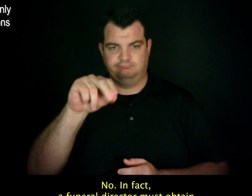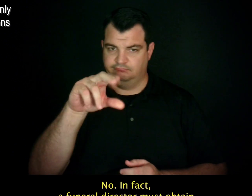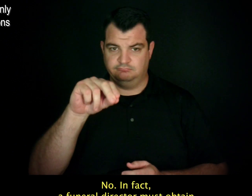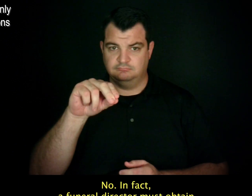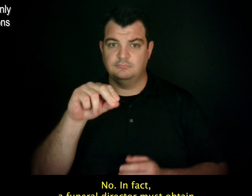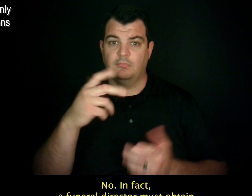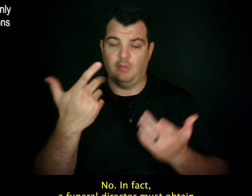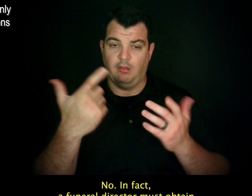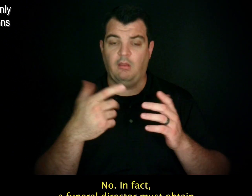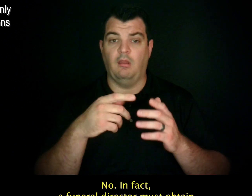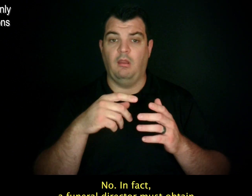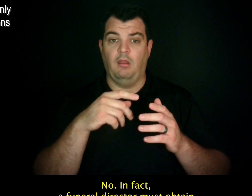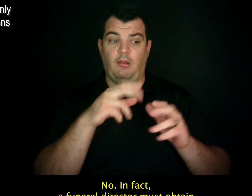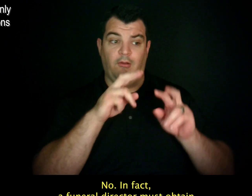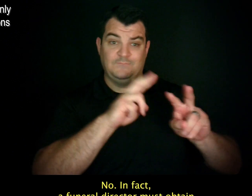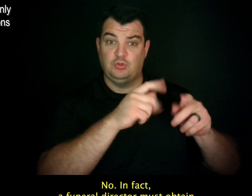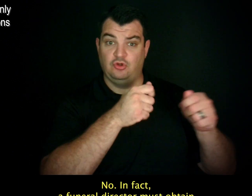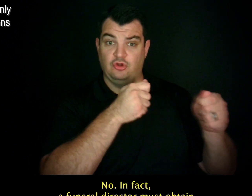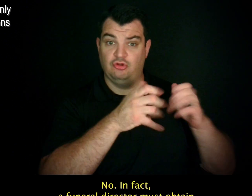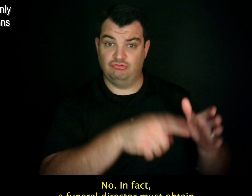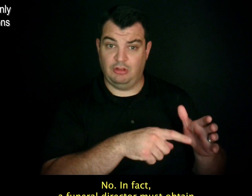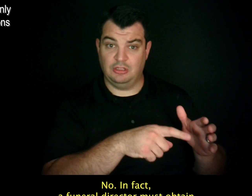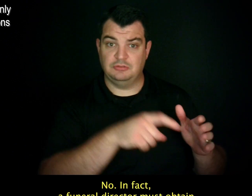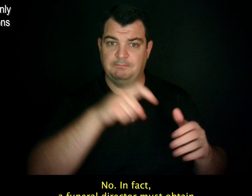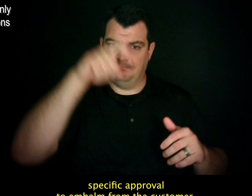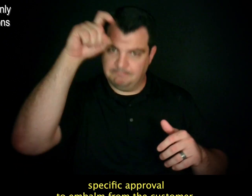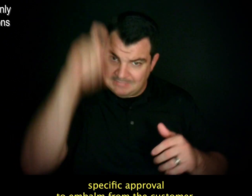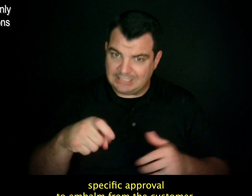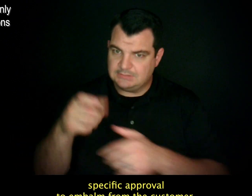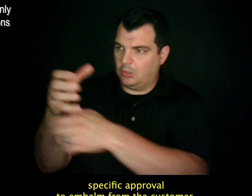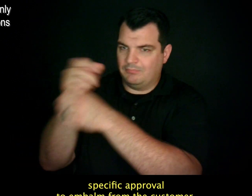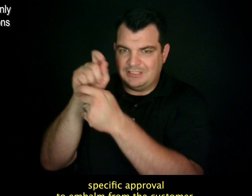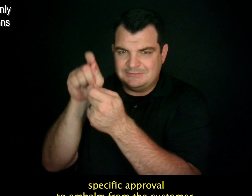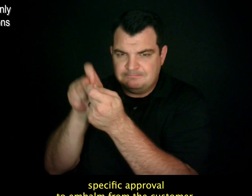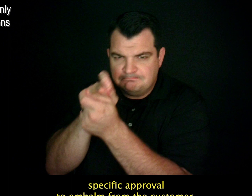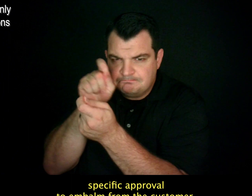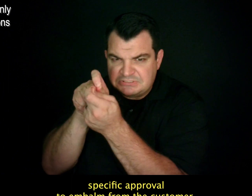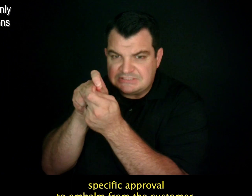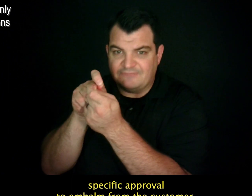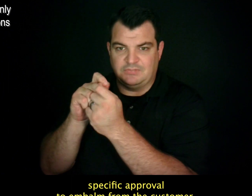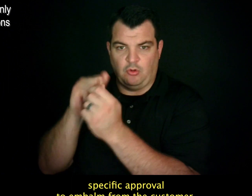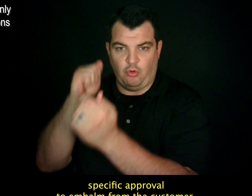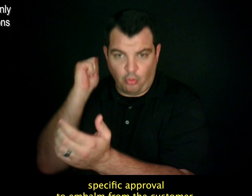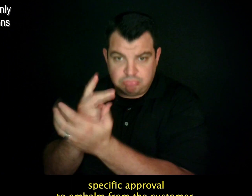No. In fact, a funeral director must obtain specific approval to embalm from the customer.